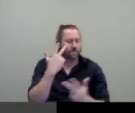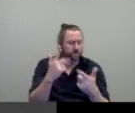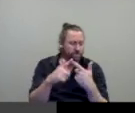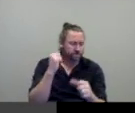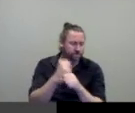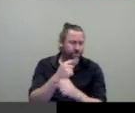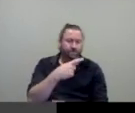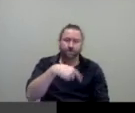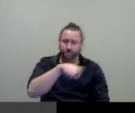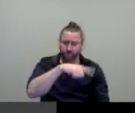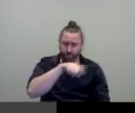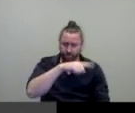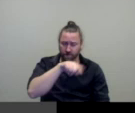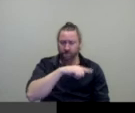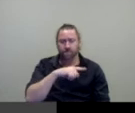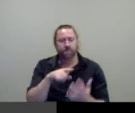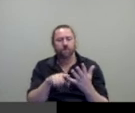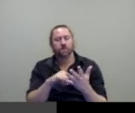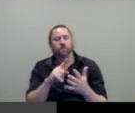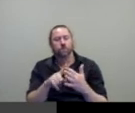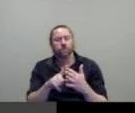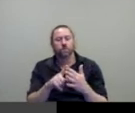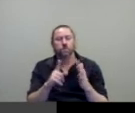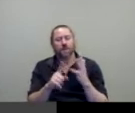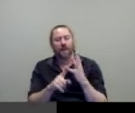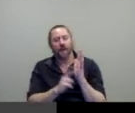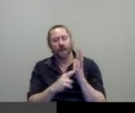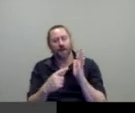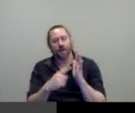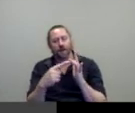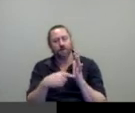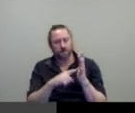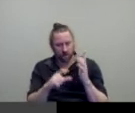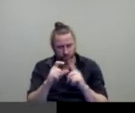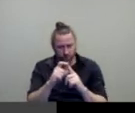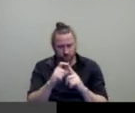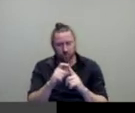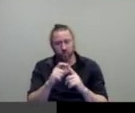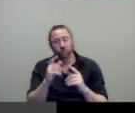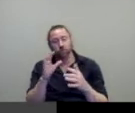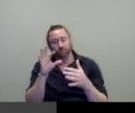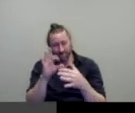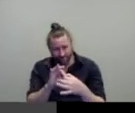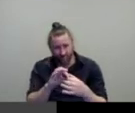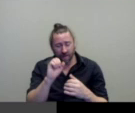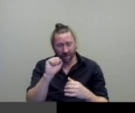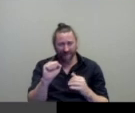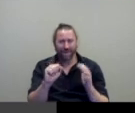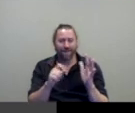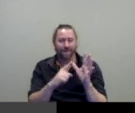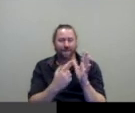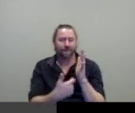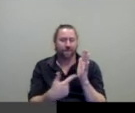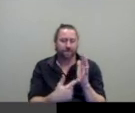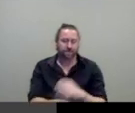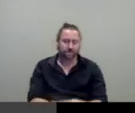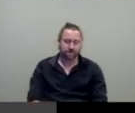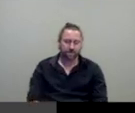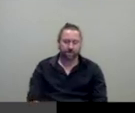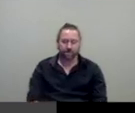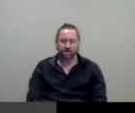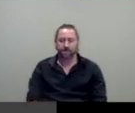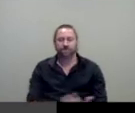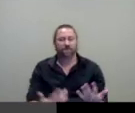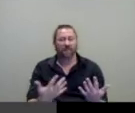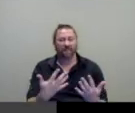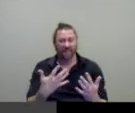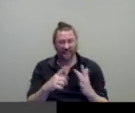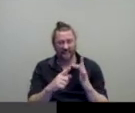that these artists are using untitled hand in hand with their artworks their imagery is recycling